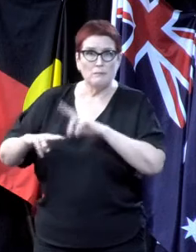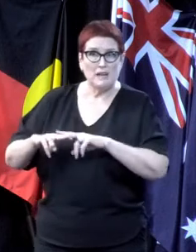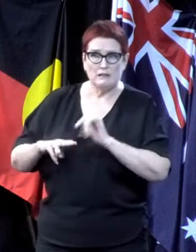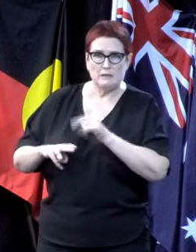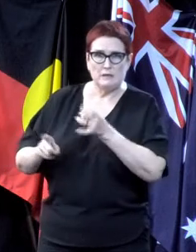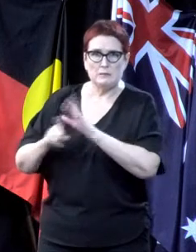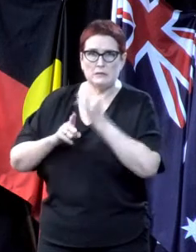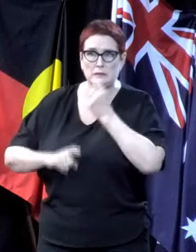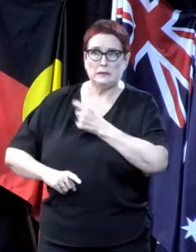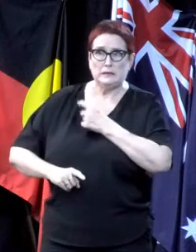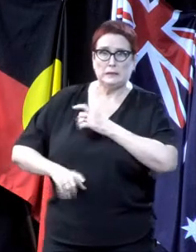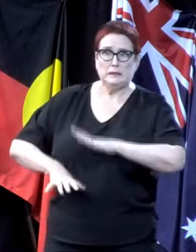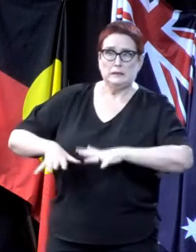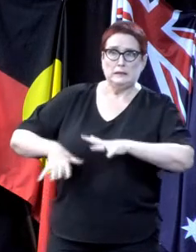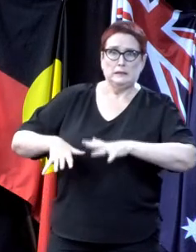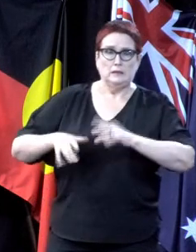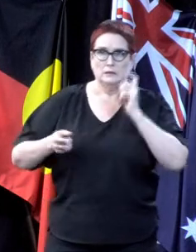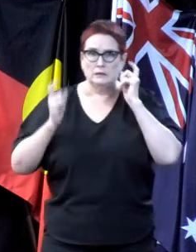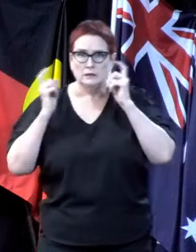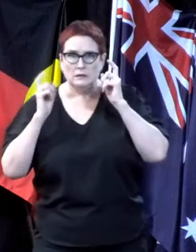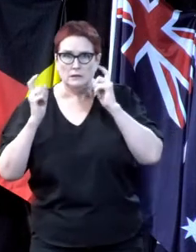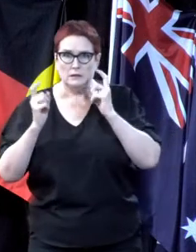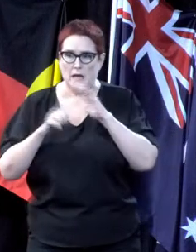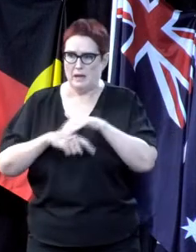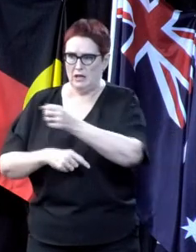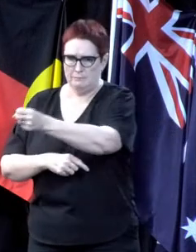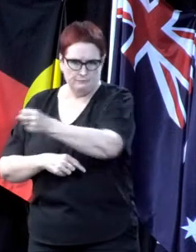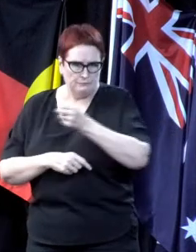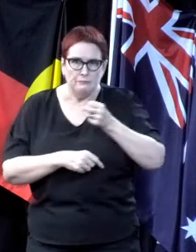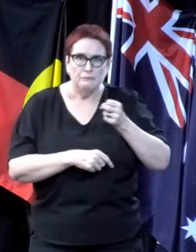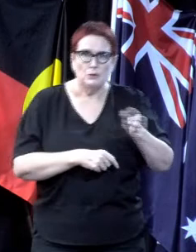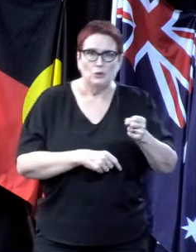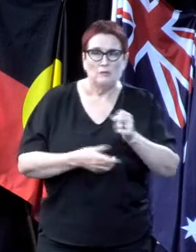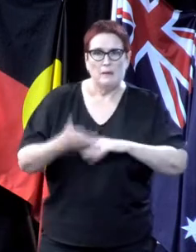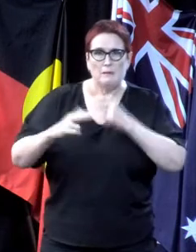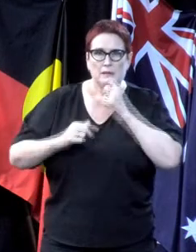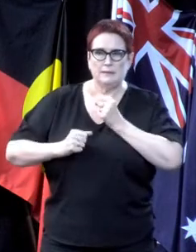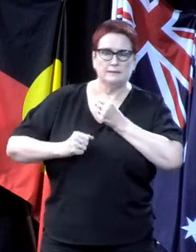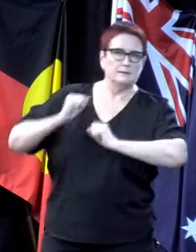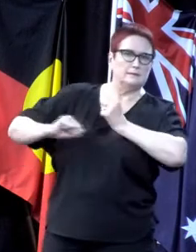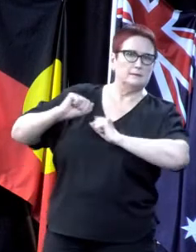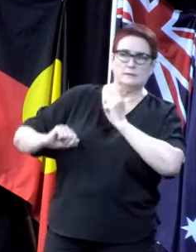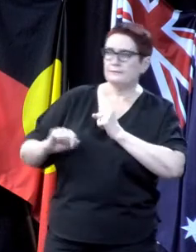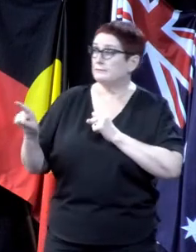and, understandably, really worried about it and resistant to it? Yes. MS SWANCUTT: Yes. Yes.